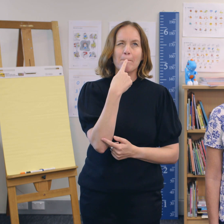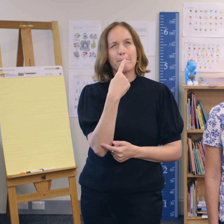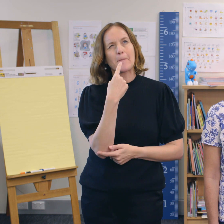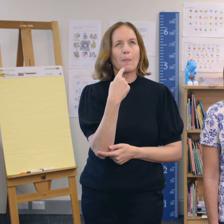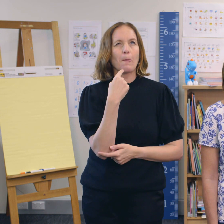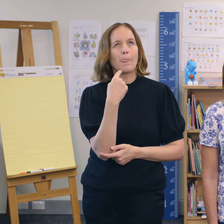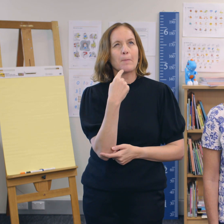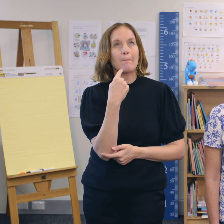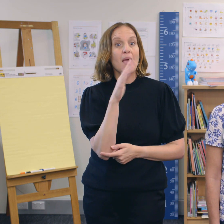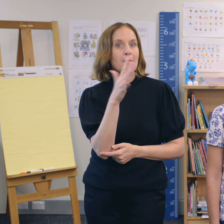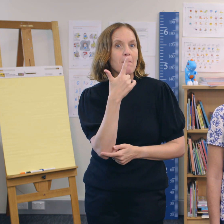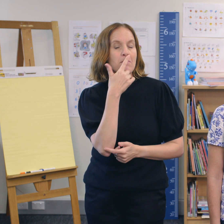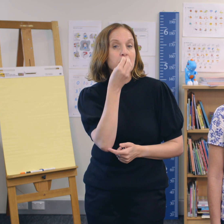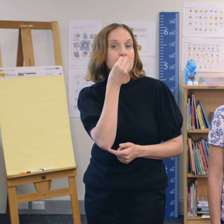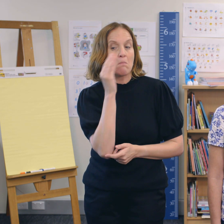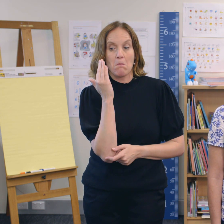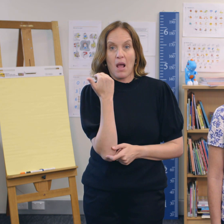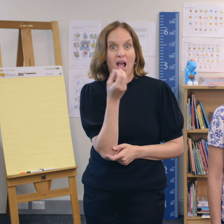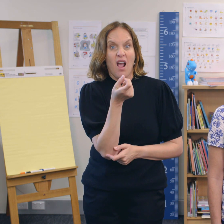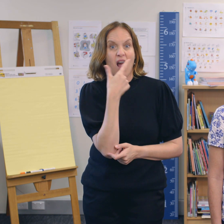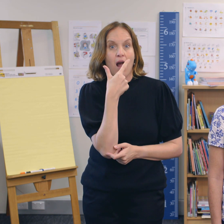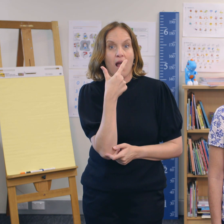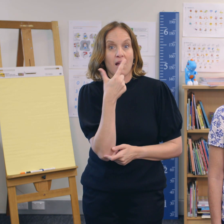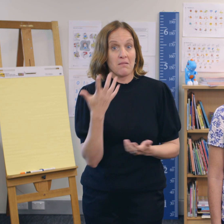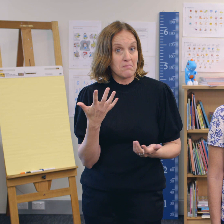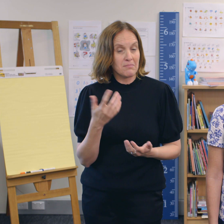Maybe a snack that you just had.